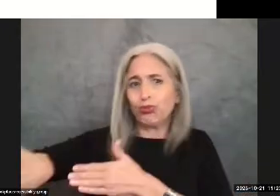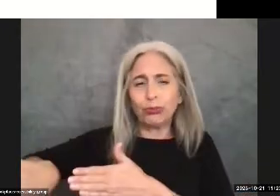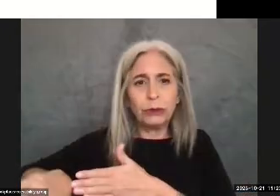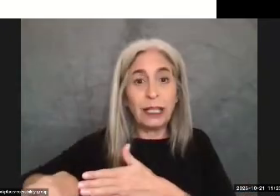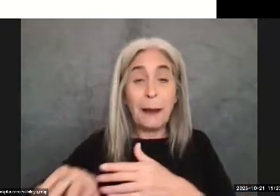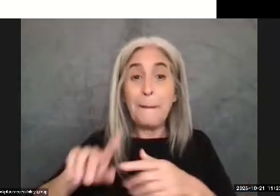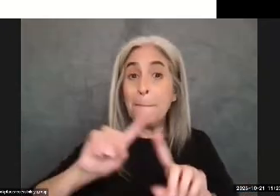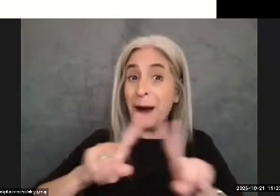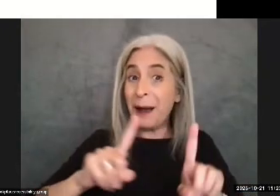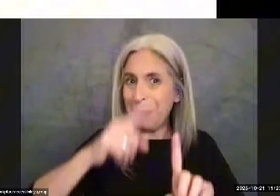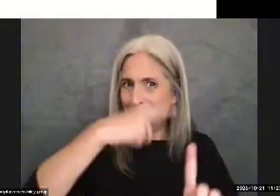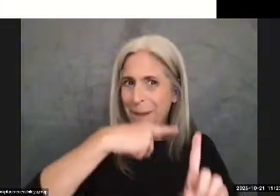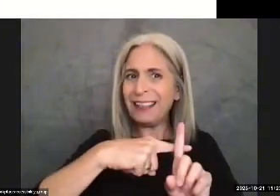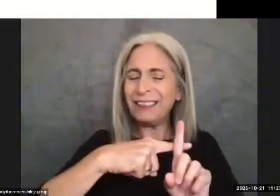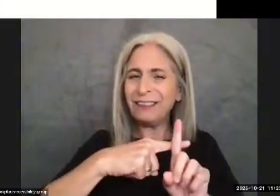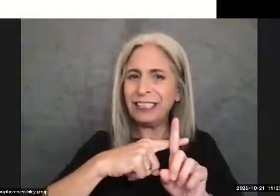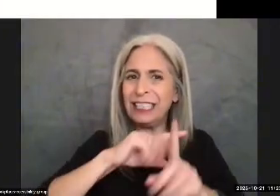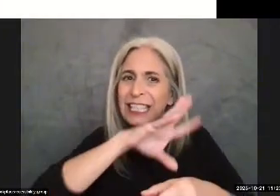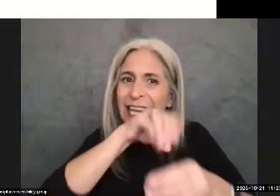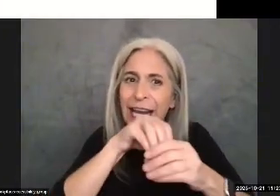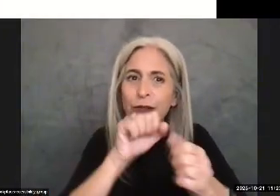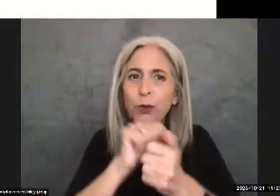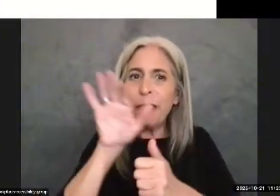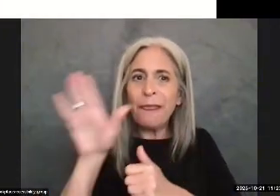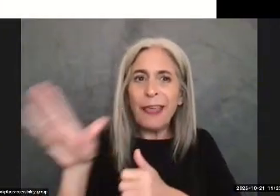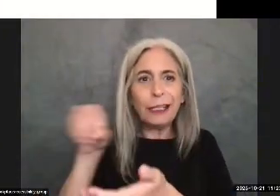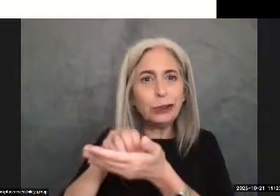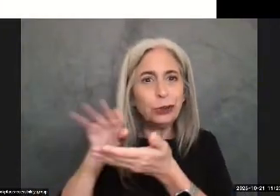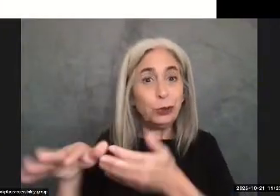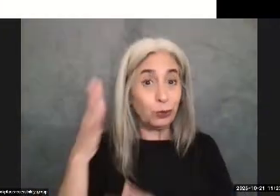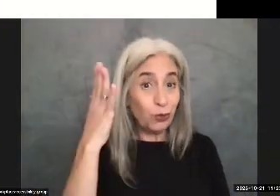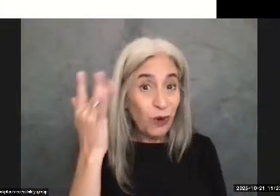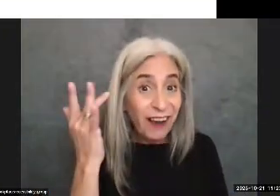Kathleen DeForest: And positively and genuinely engage with the students.